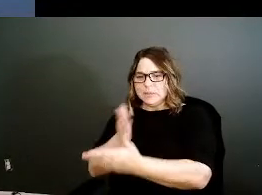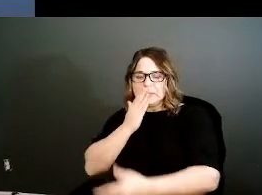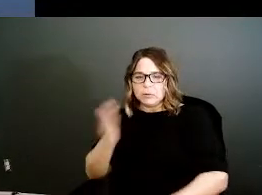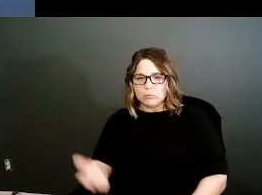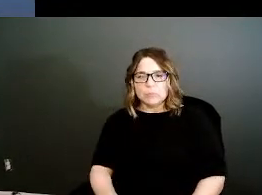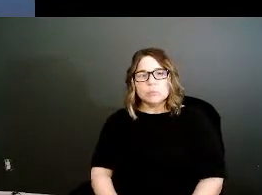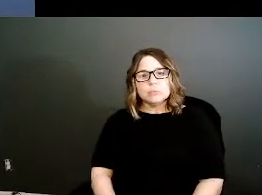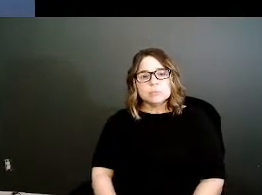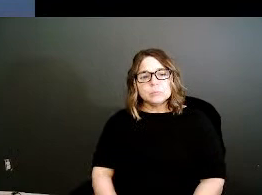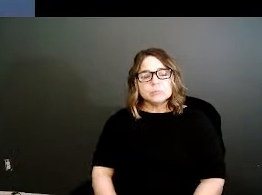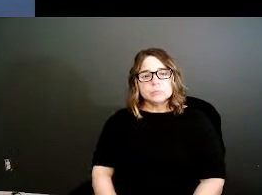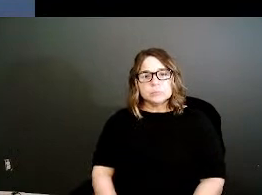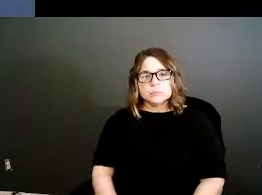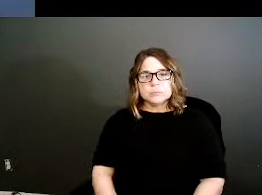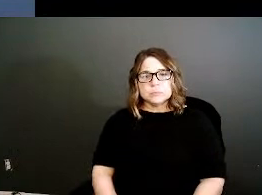HECKER O'BRIEN.